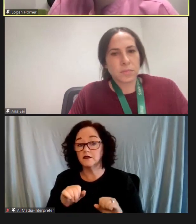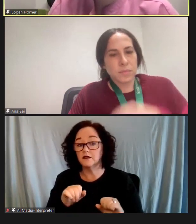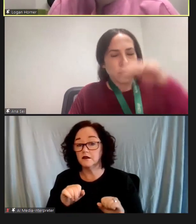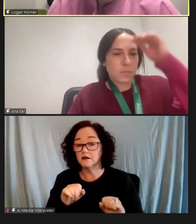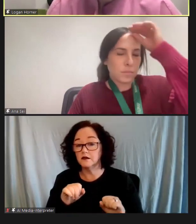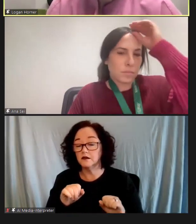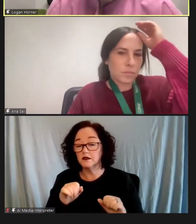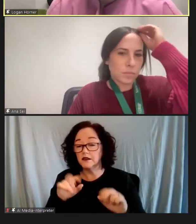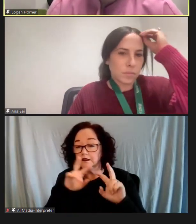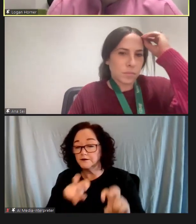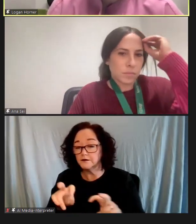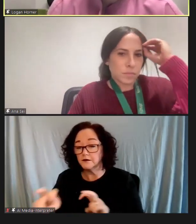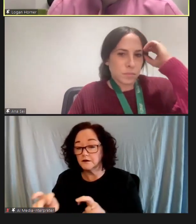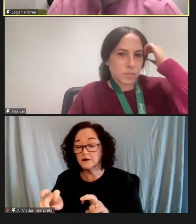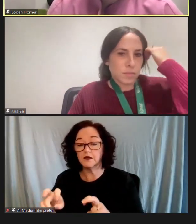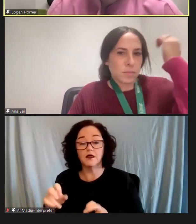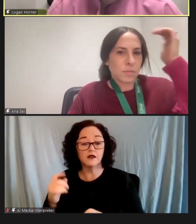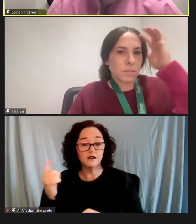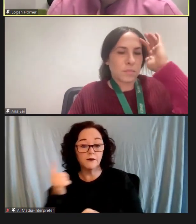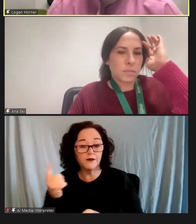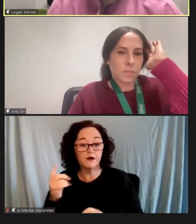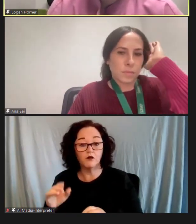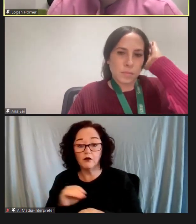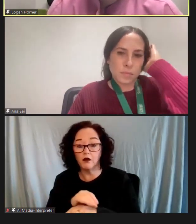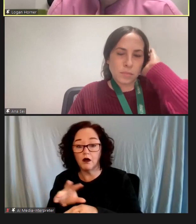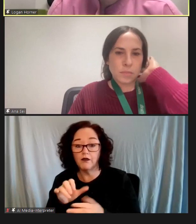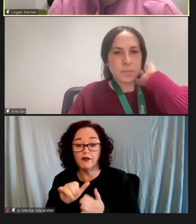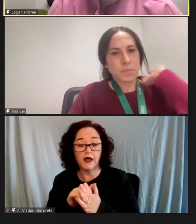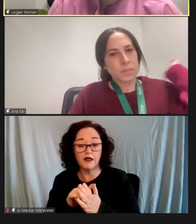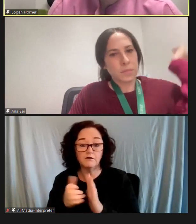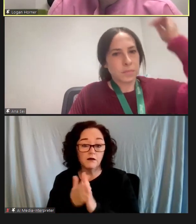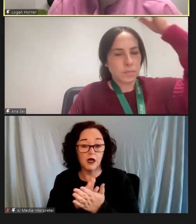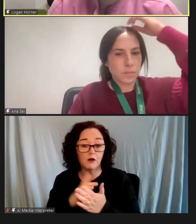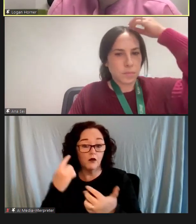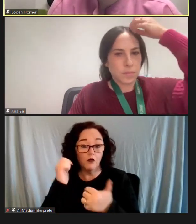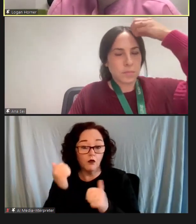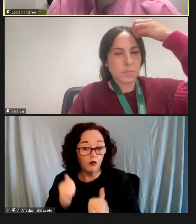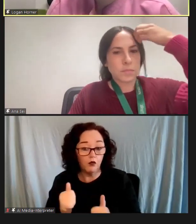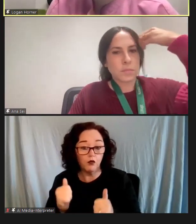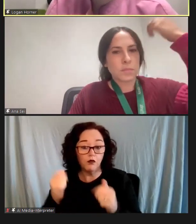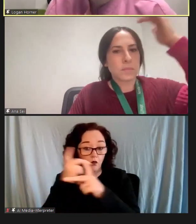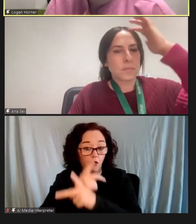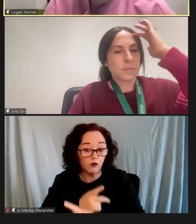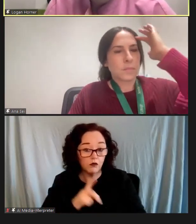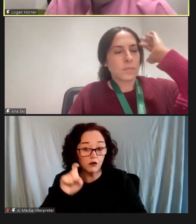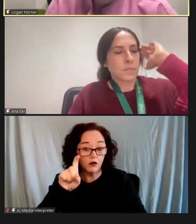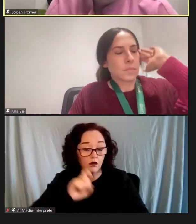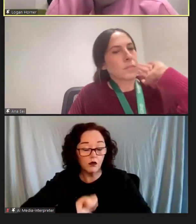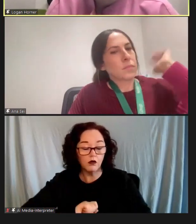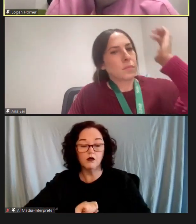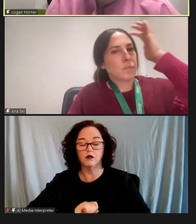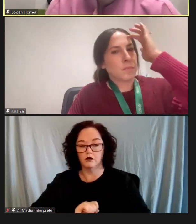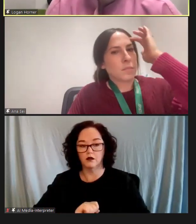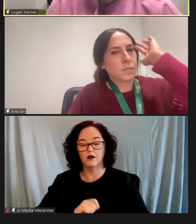Progressive we have um depending on the